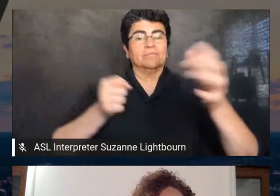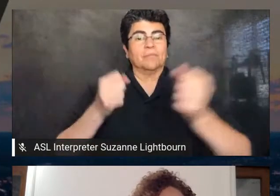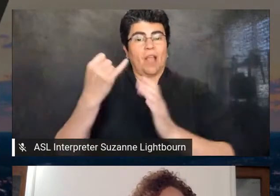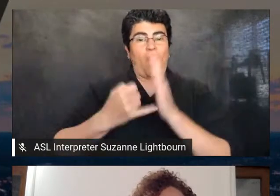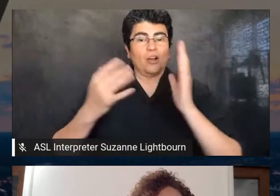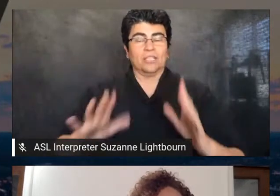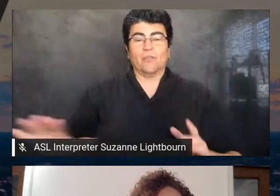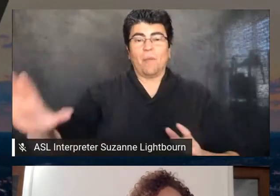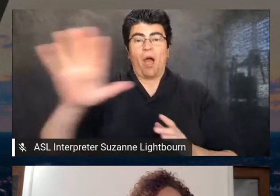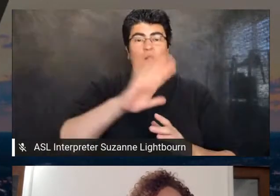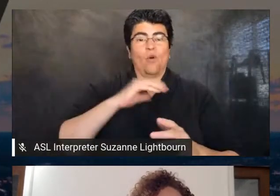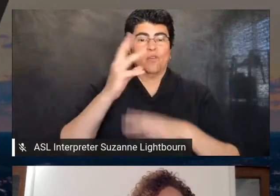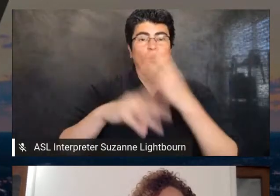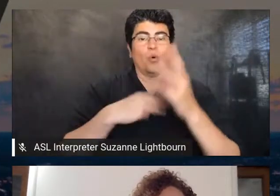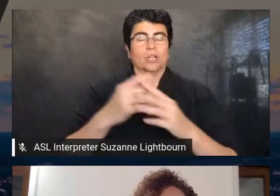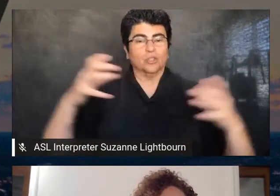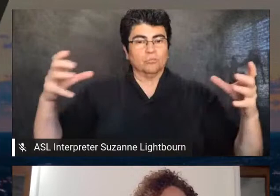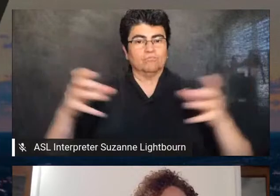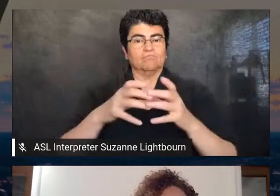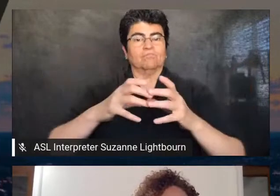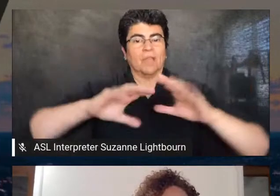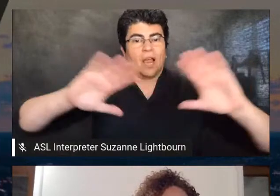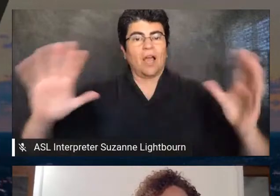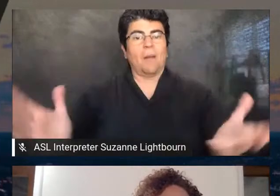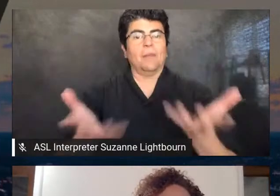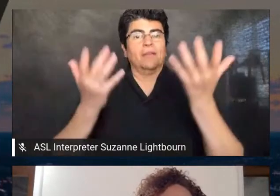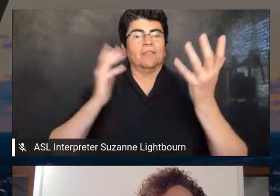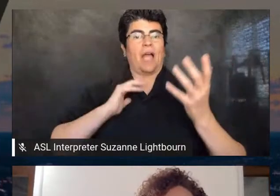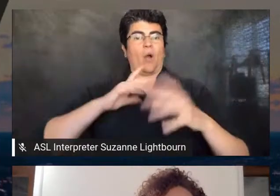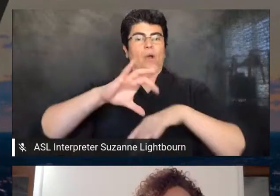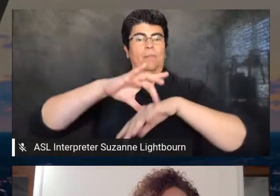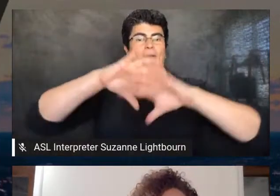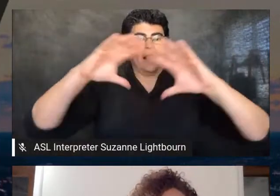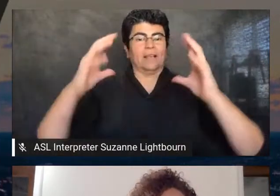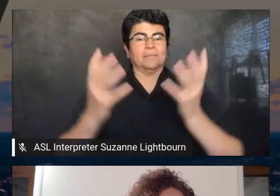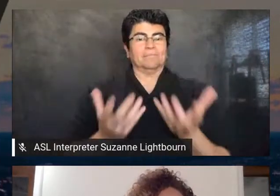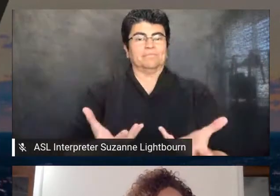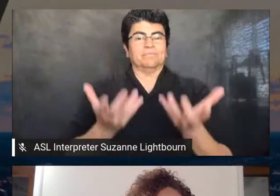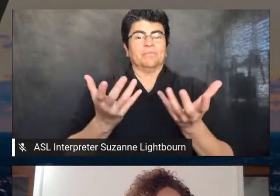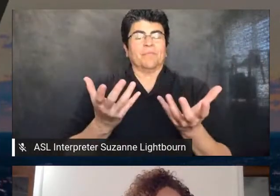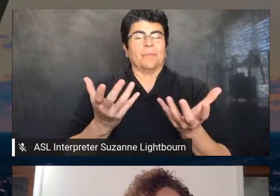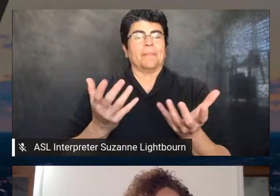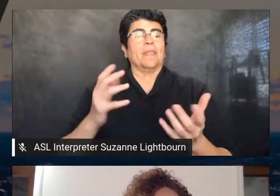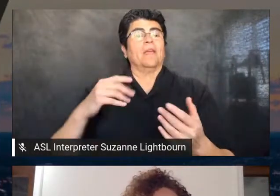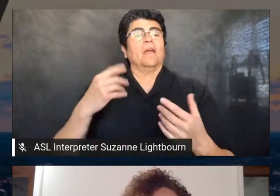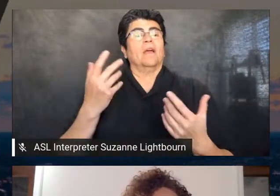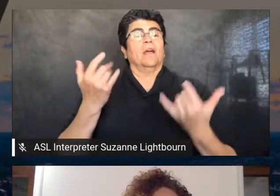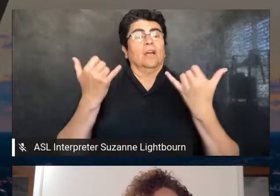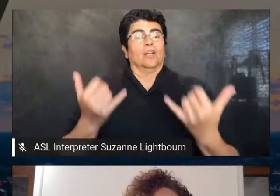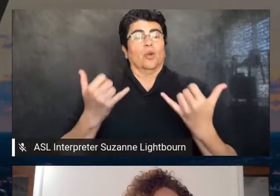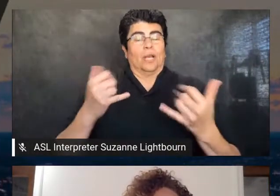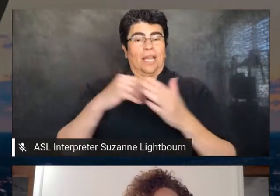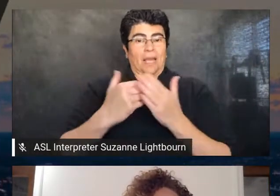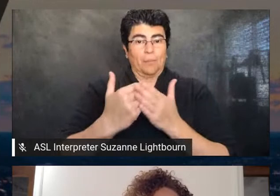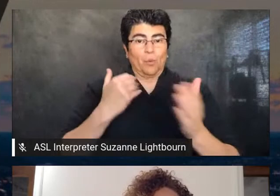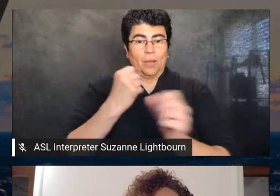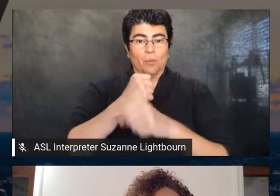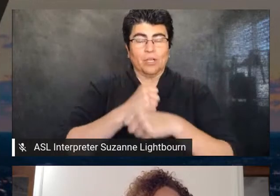to unite and uplift the planet. Obi is currently in preproduction as lead writer